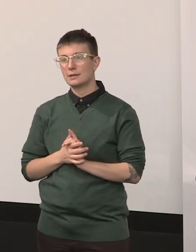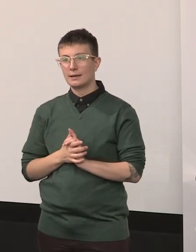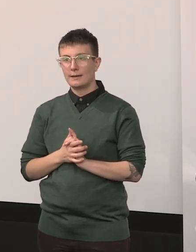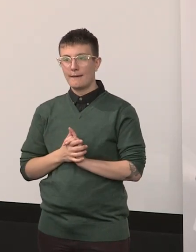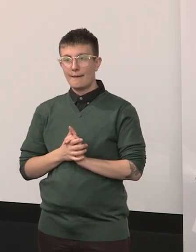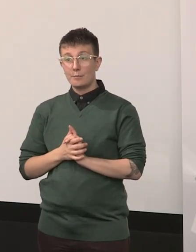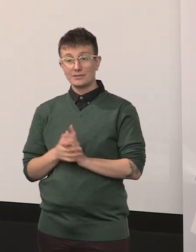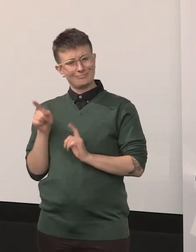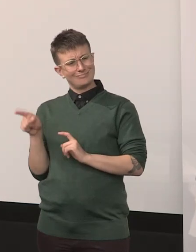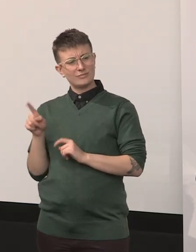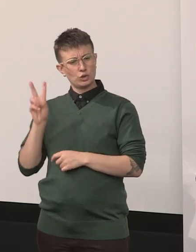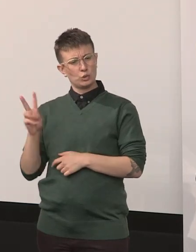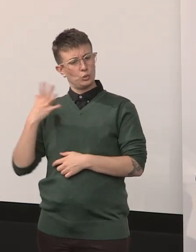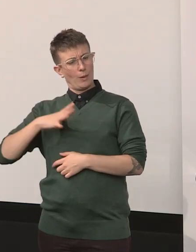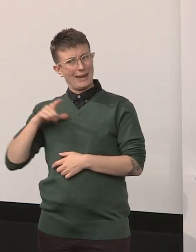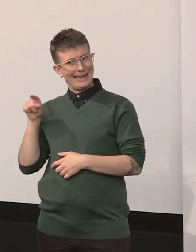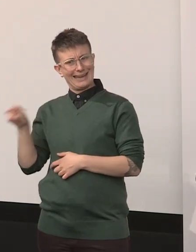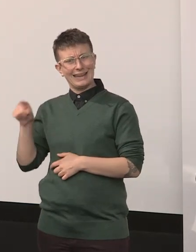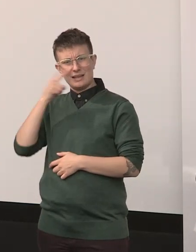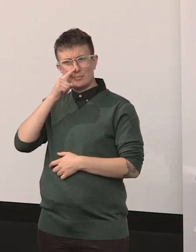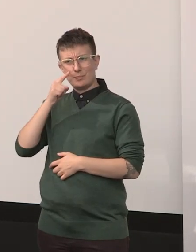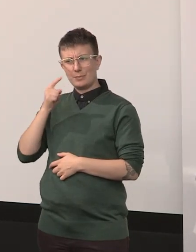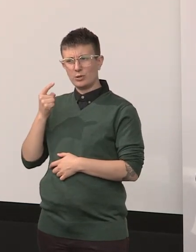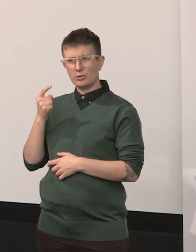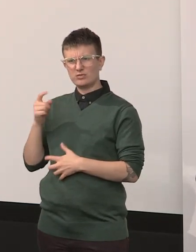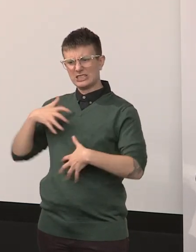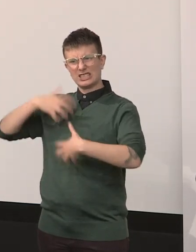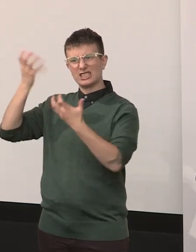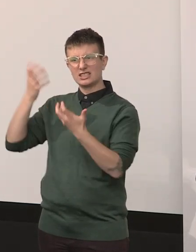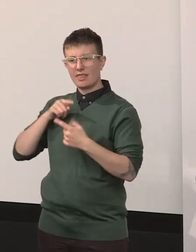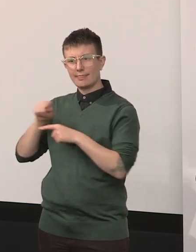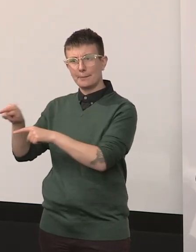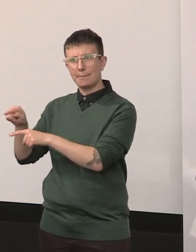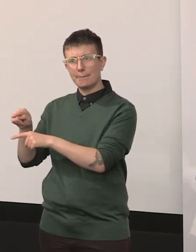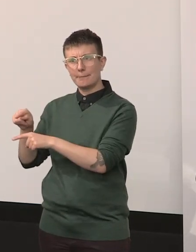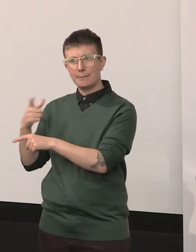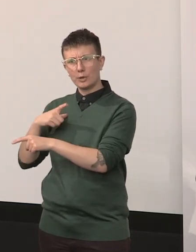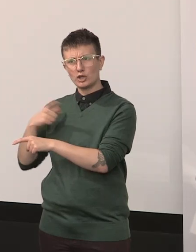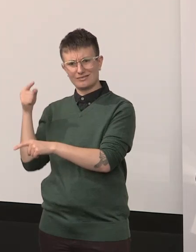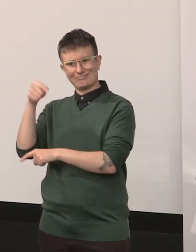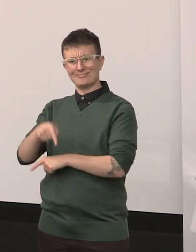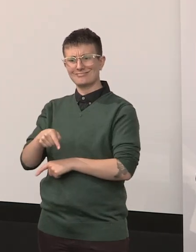thoroughly for each individual compassionate... REPORTER: